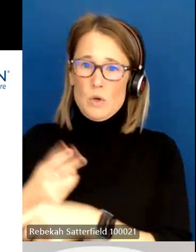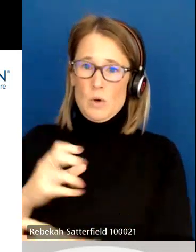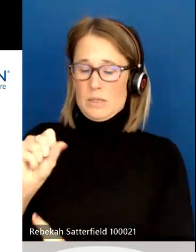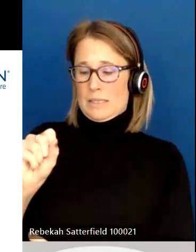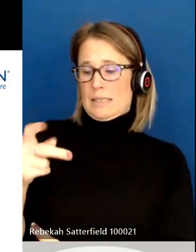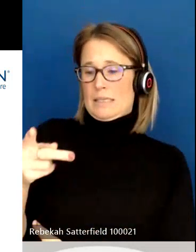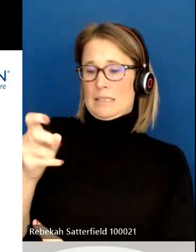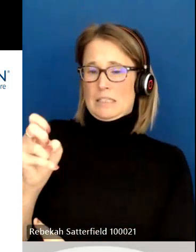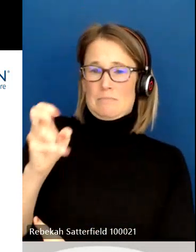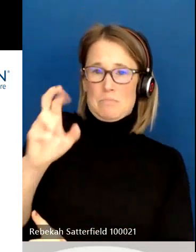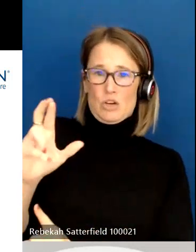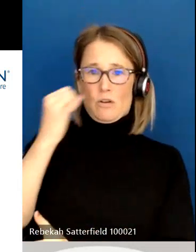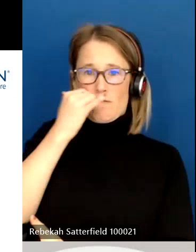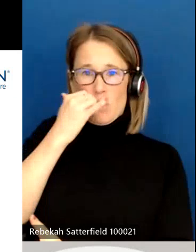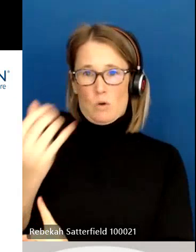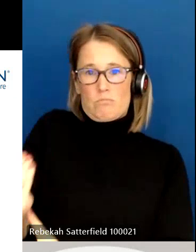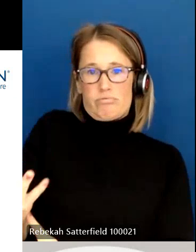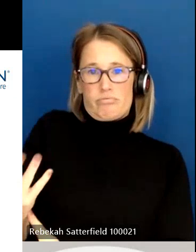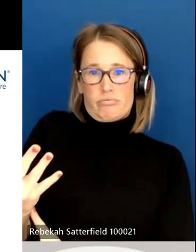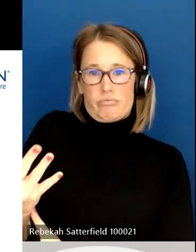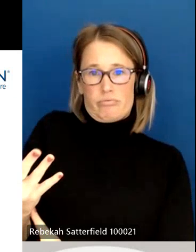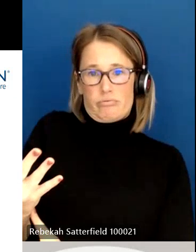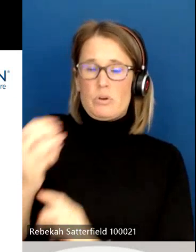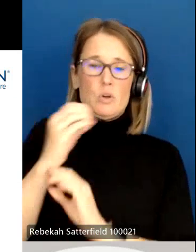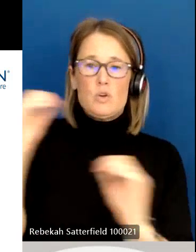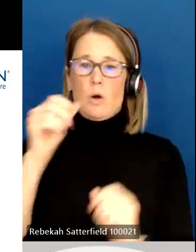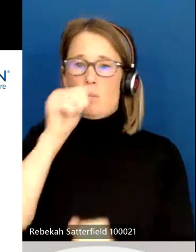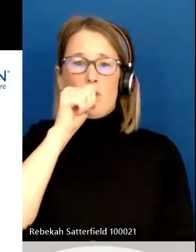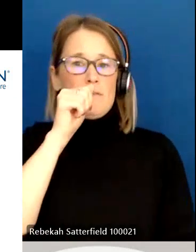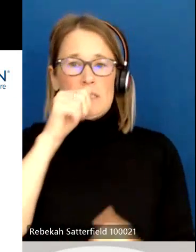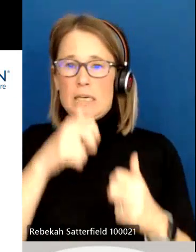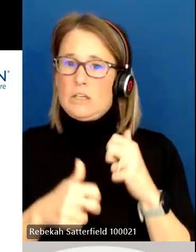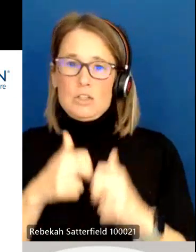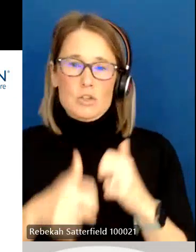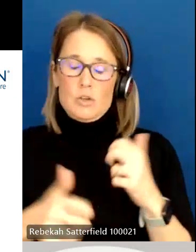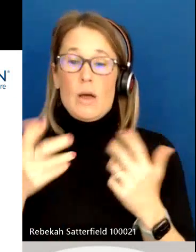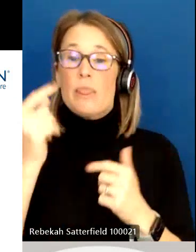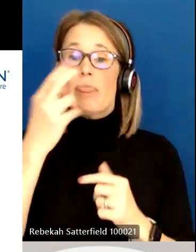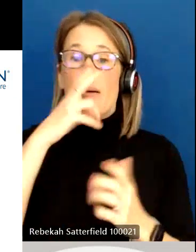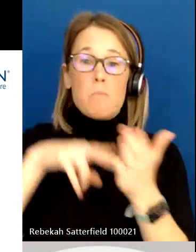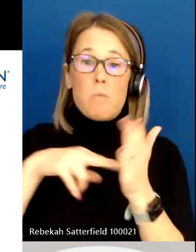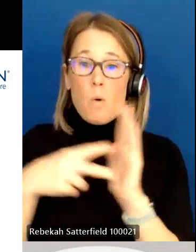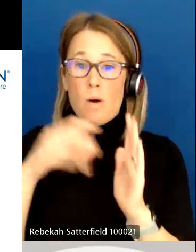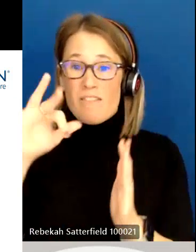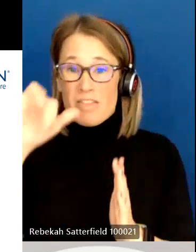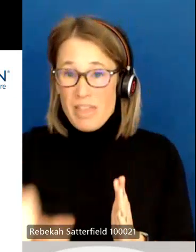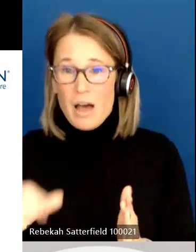examine the patient you can do your documentation Etc and the whole purpose of this is to make sure